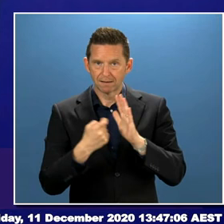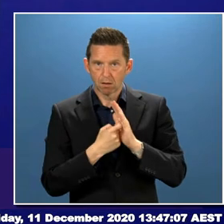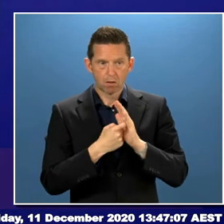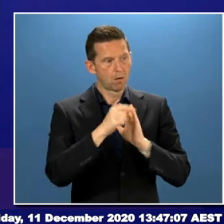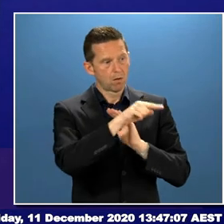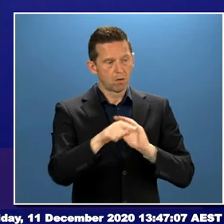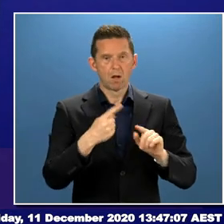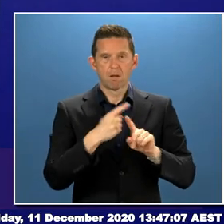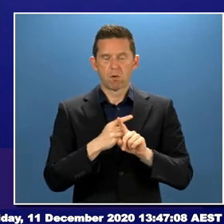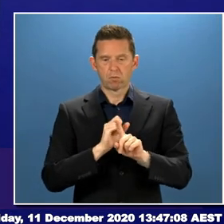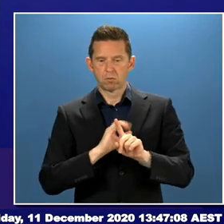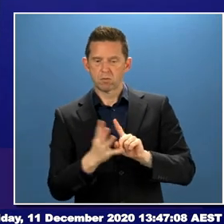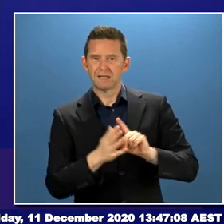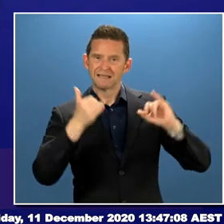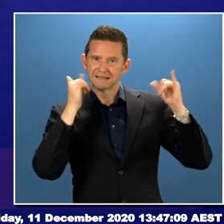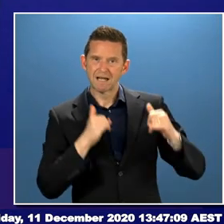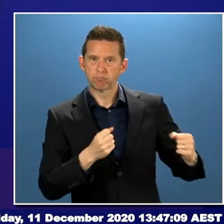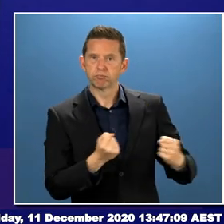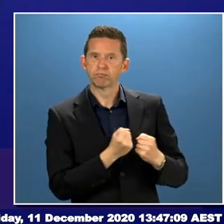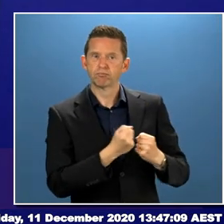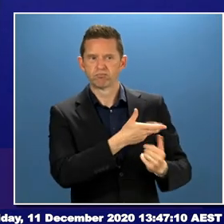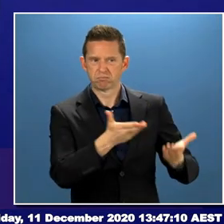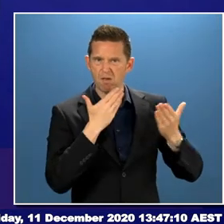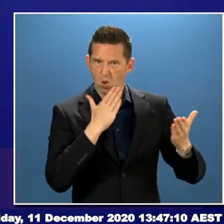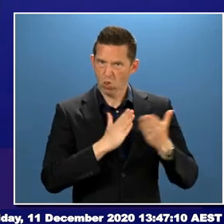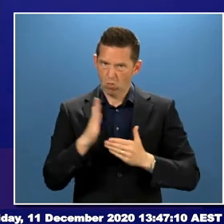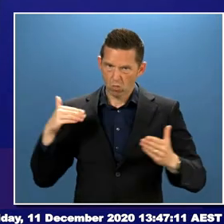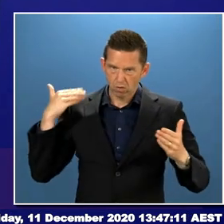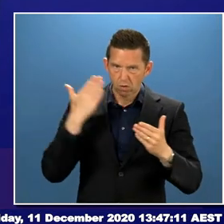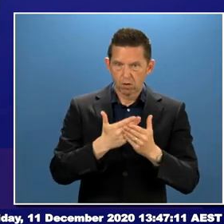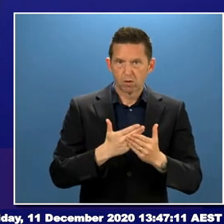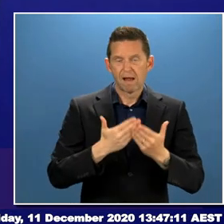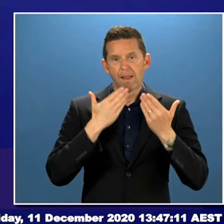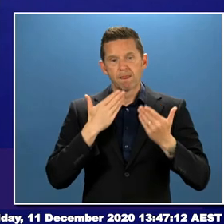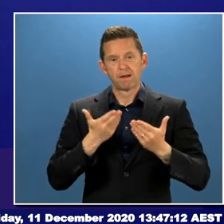from the Office of Solicitor Assisting, the interpreters who face